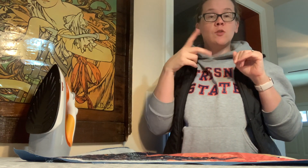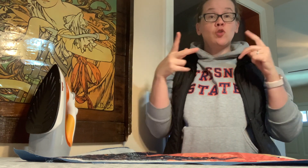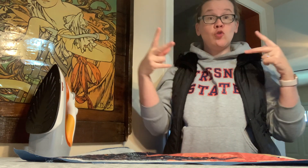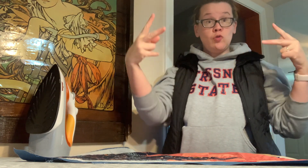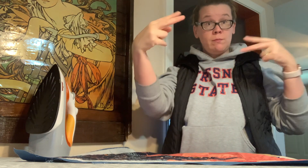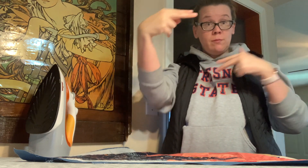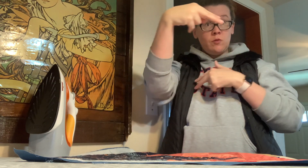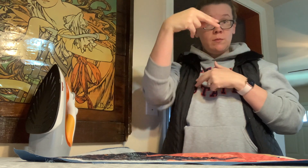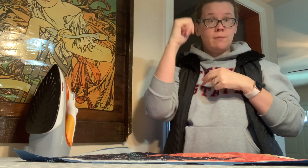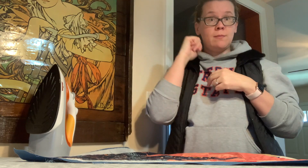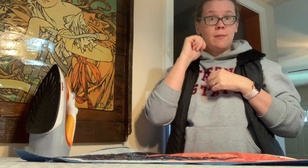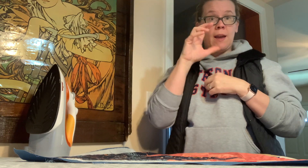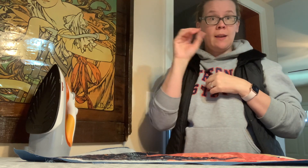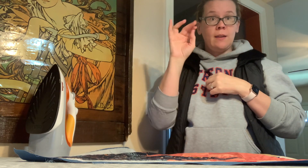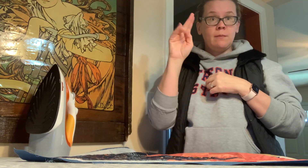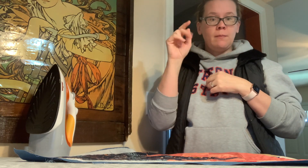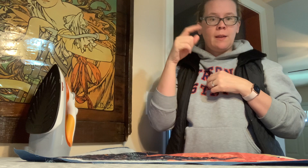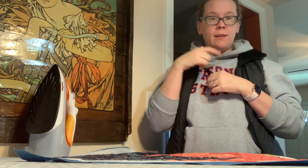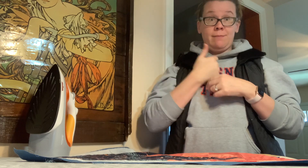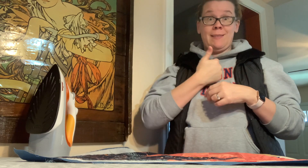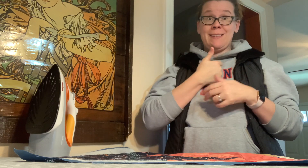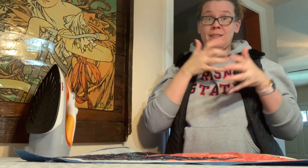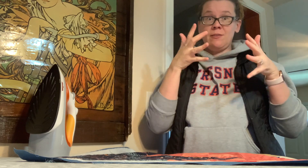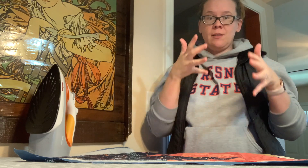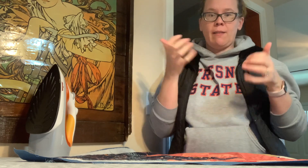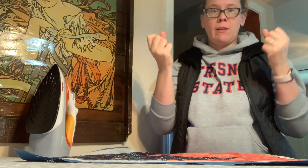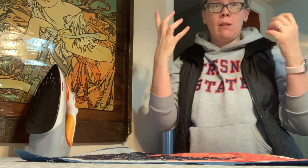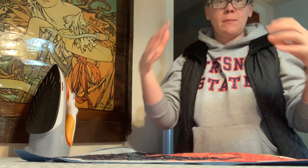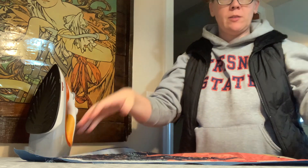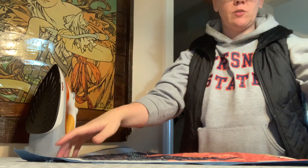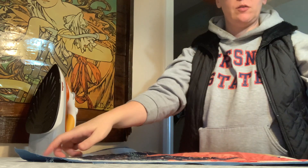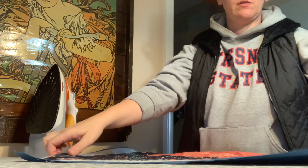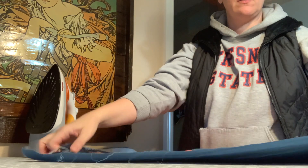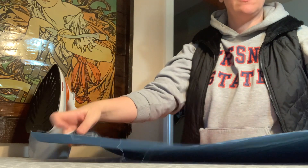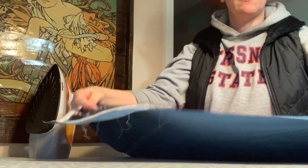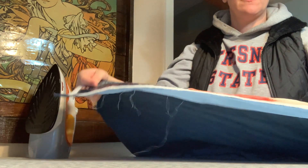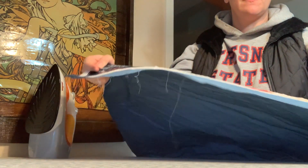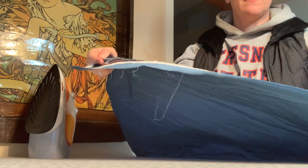Um so once I put the backing, the batting, down and the quilt top on,